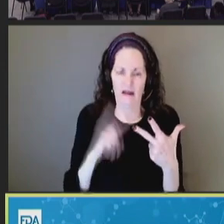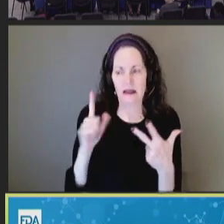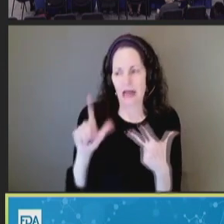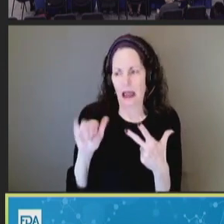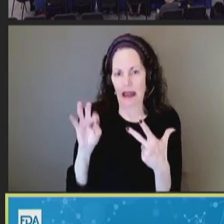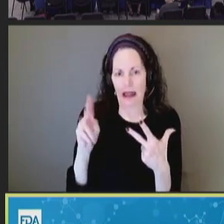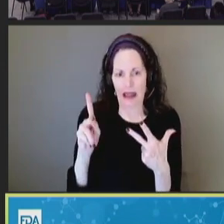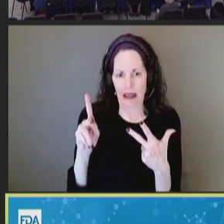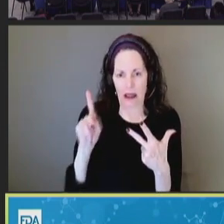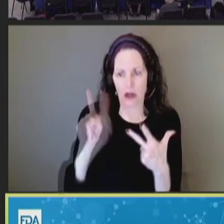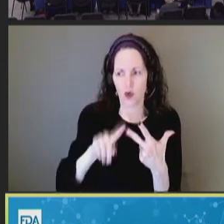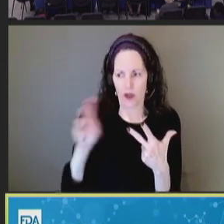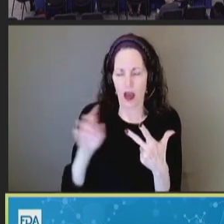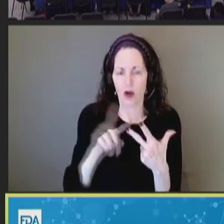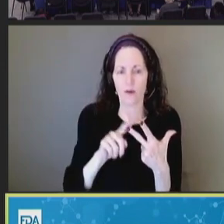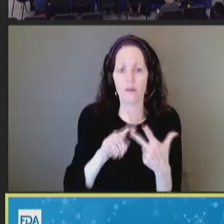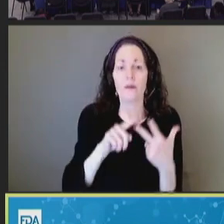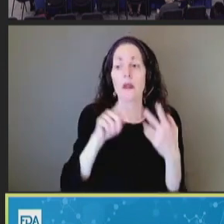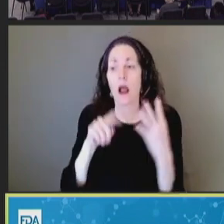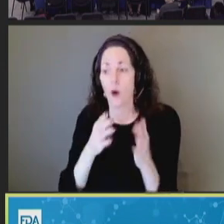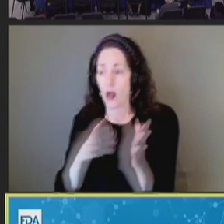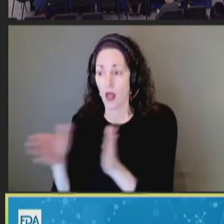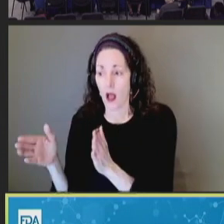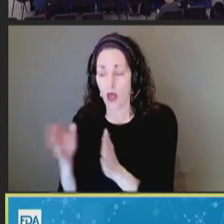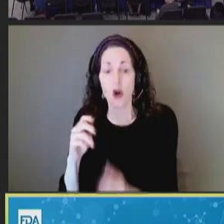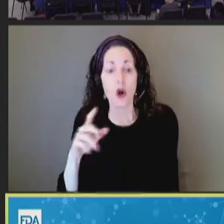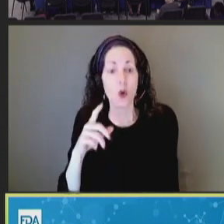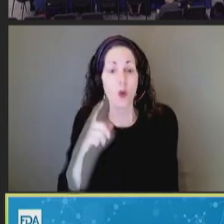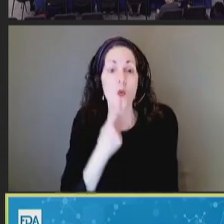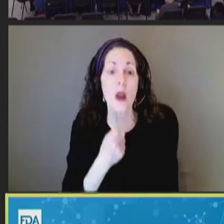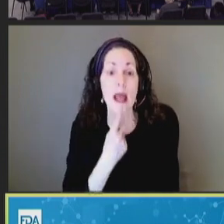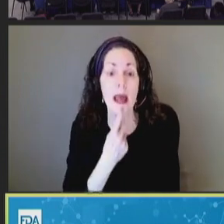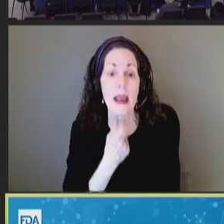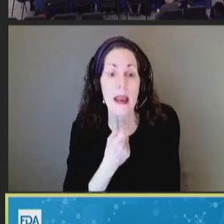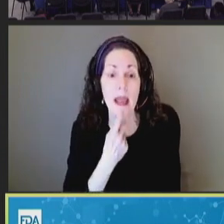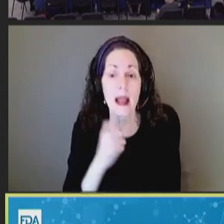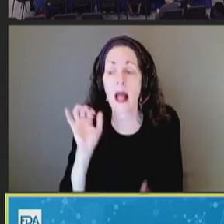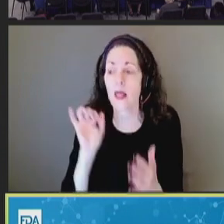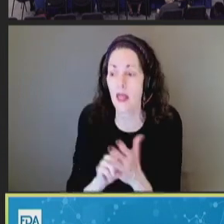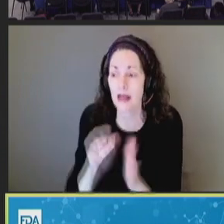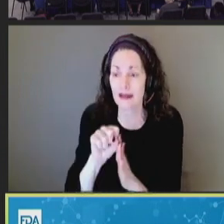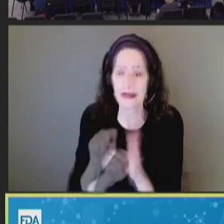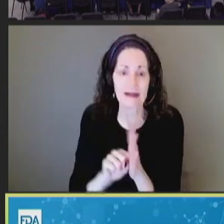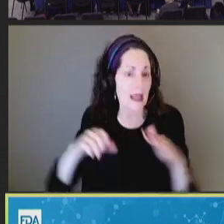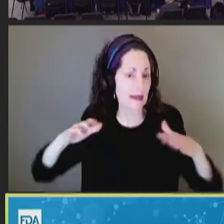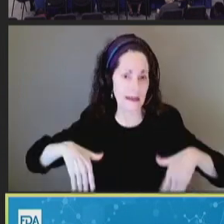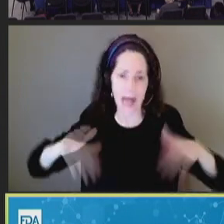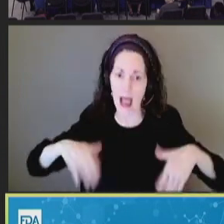And then in red are those jurisdictions that are not currently sharing. I think as was brought